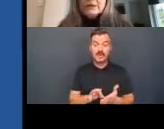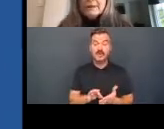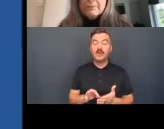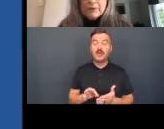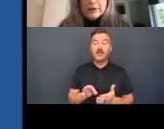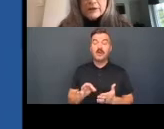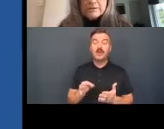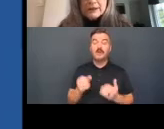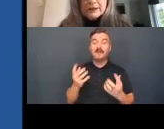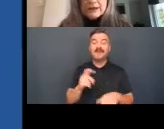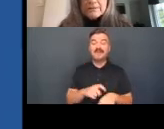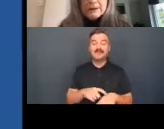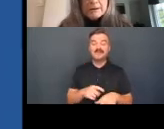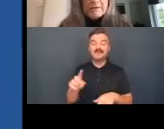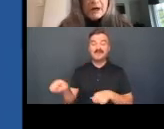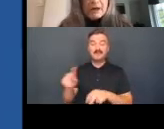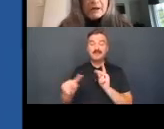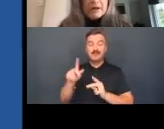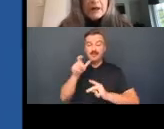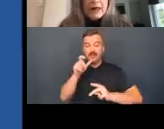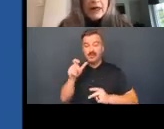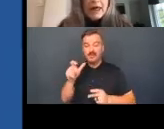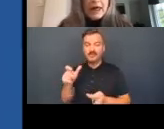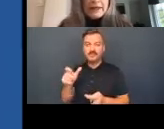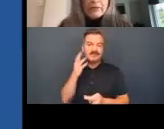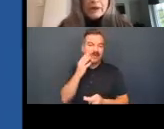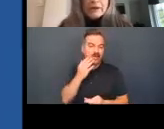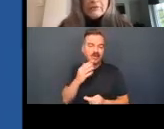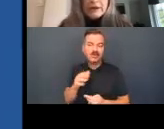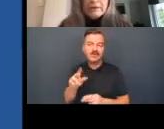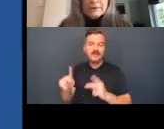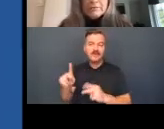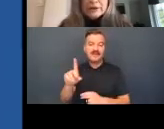people with disabilities and people of color. 16:11:36 And they were not developed to predict